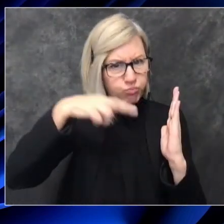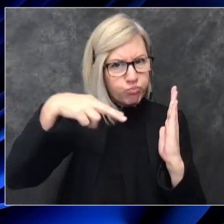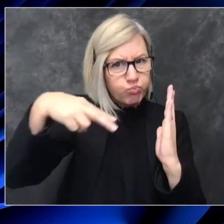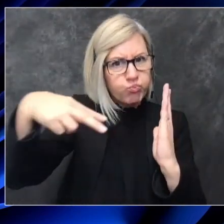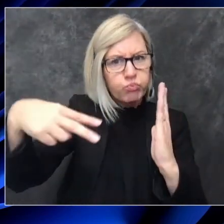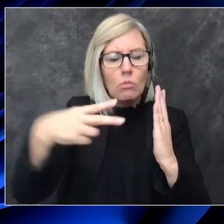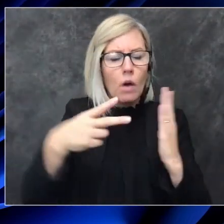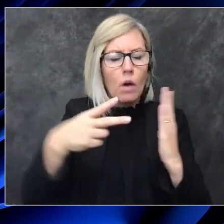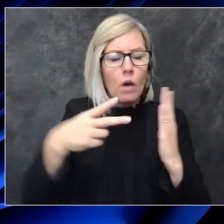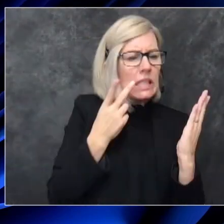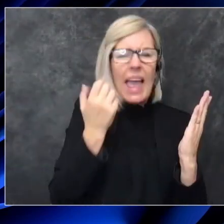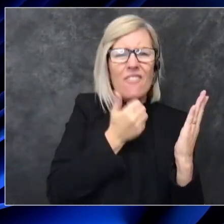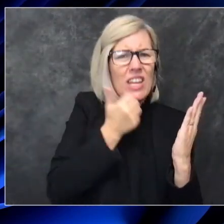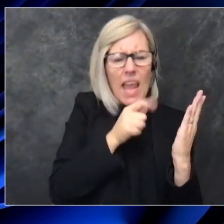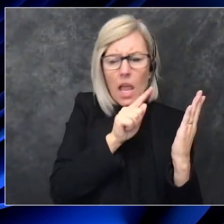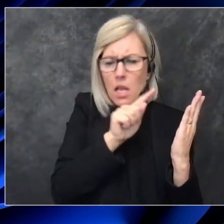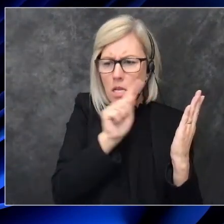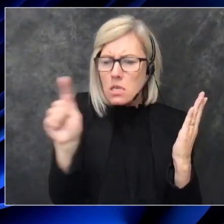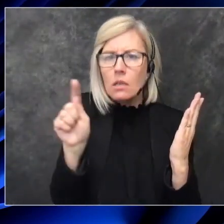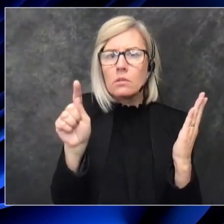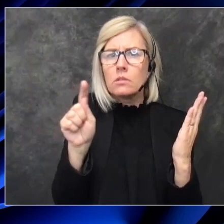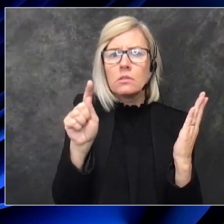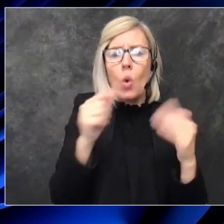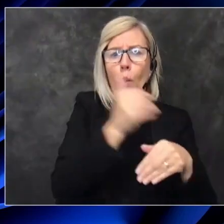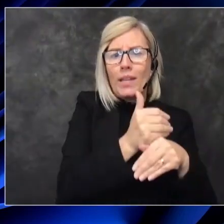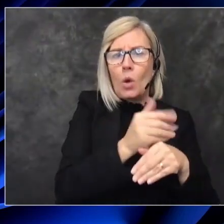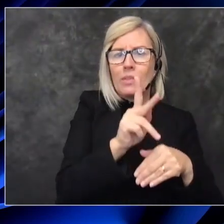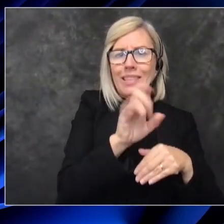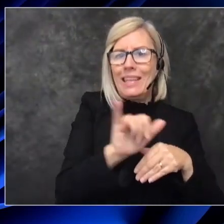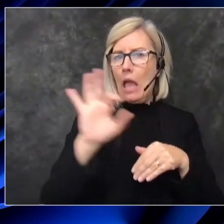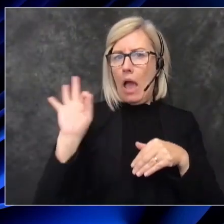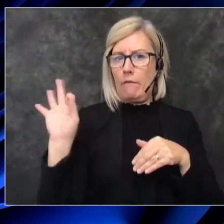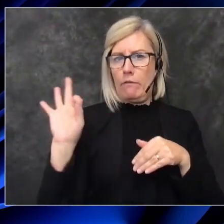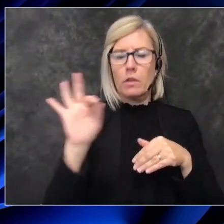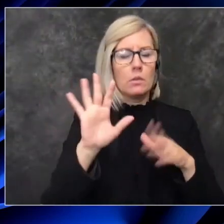So Windows Key F is a great way to provide feedback, whether it's feature requests that